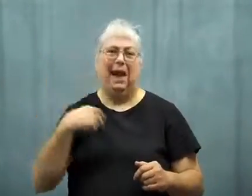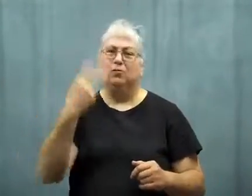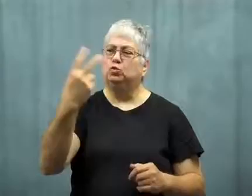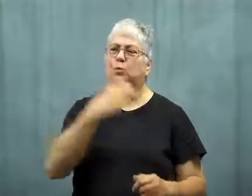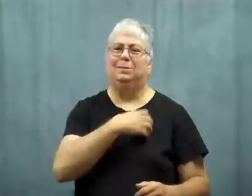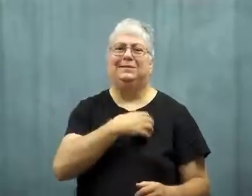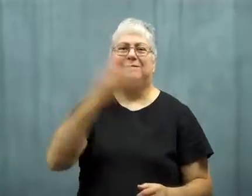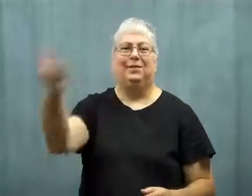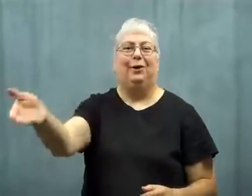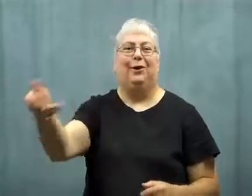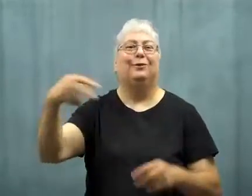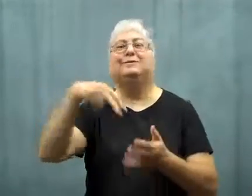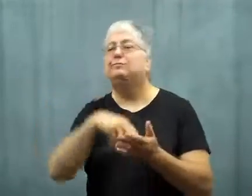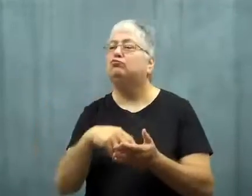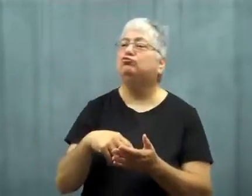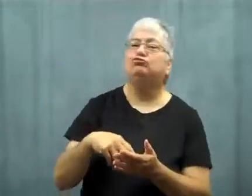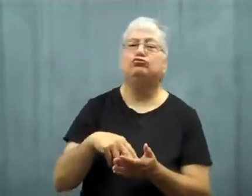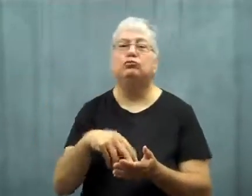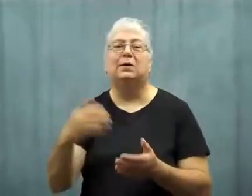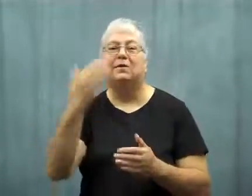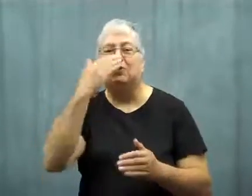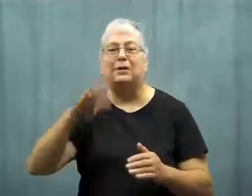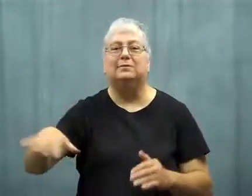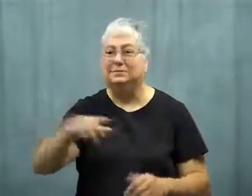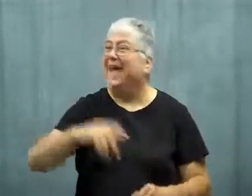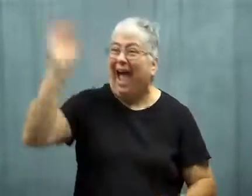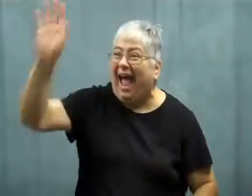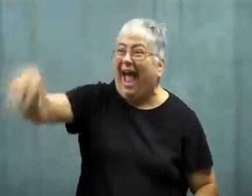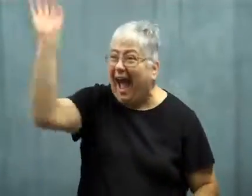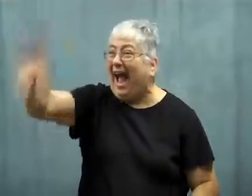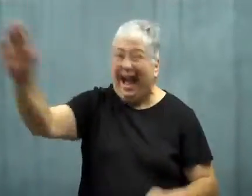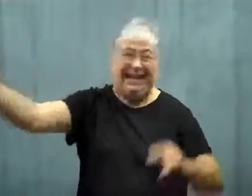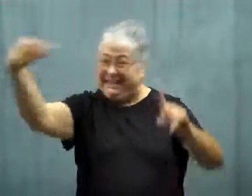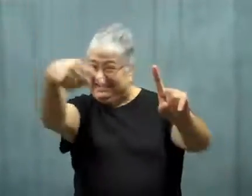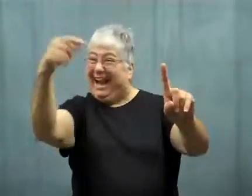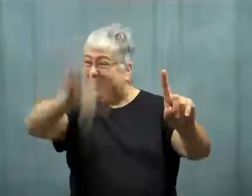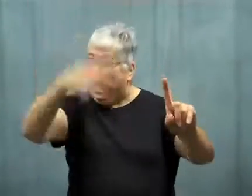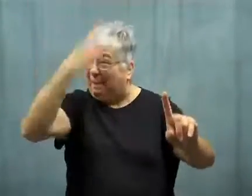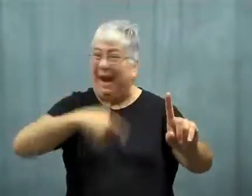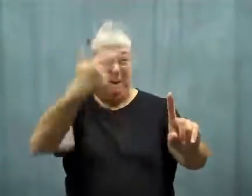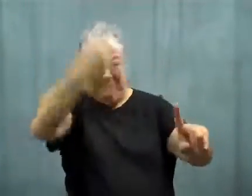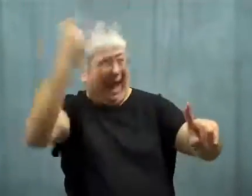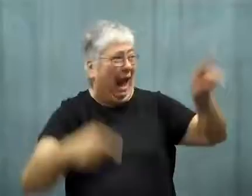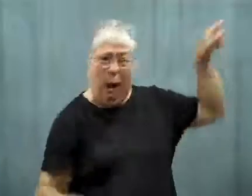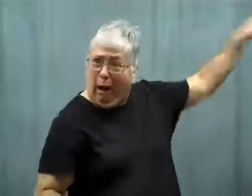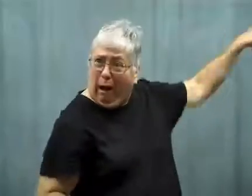There were two police officers standing in front of the building.